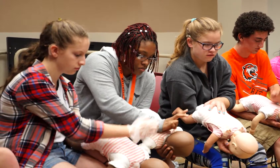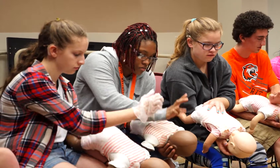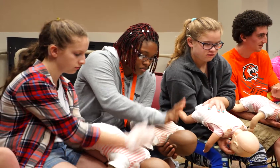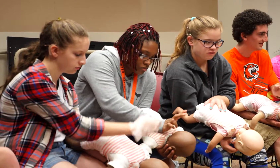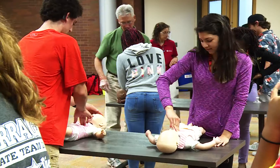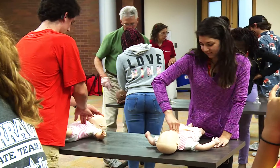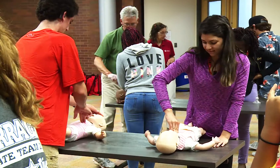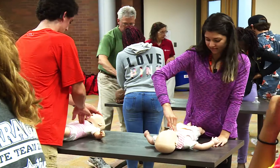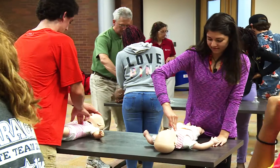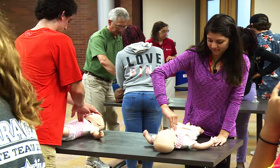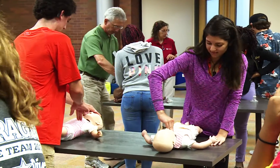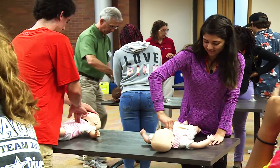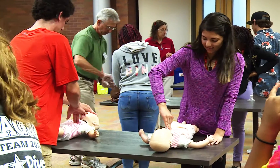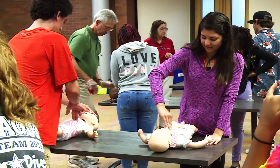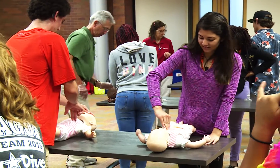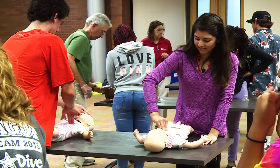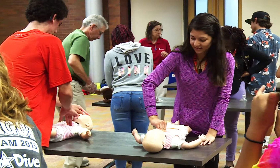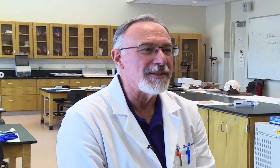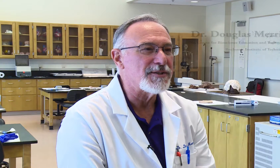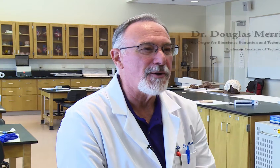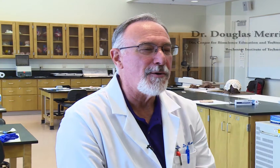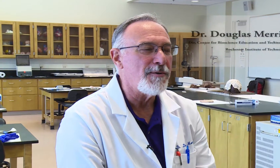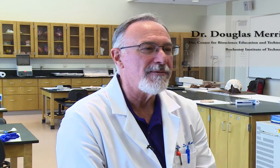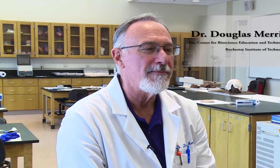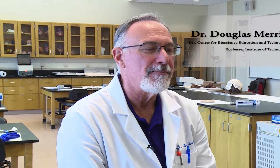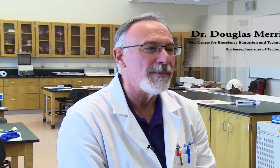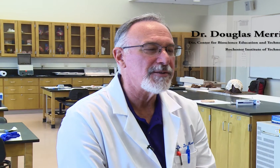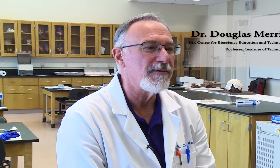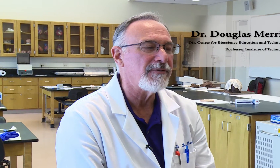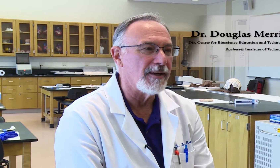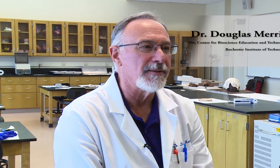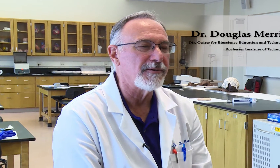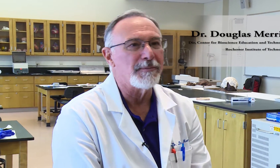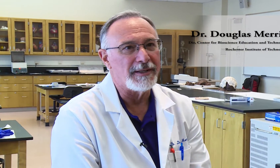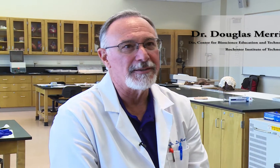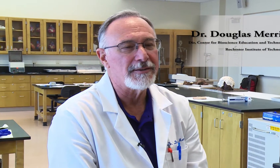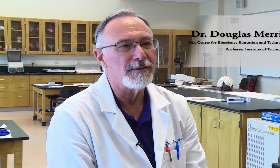and become CPR-certified. Merrill: it's so much fun for me